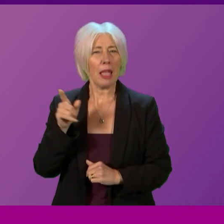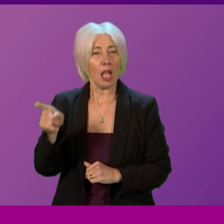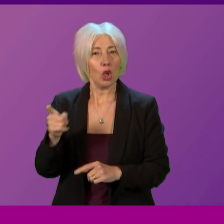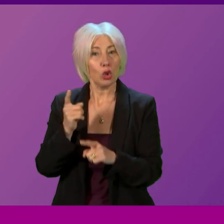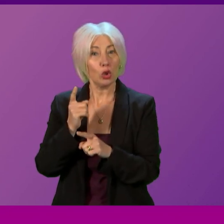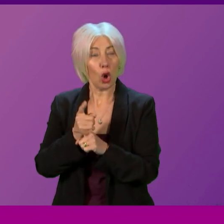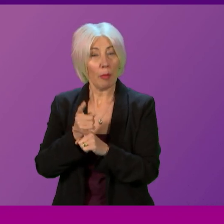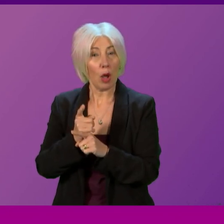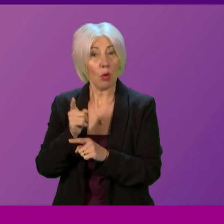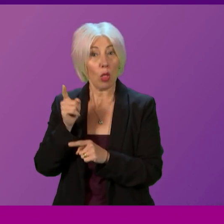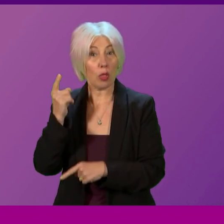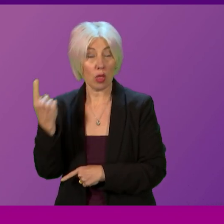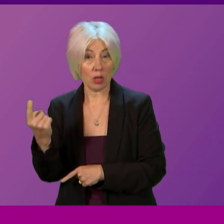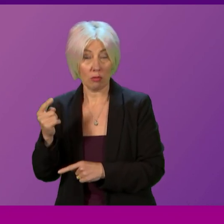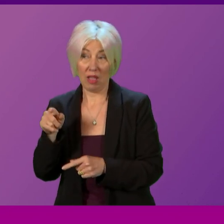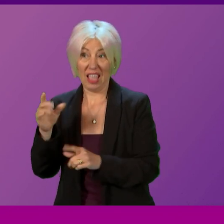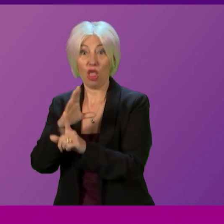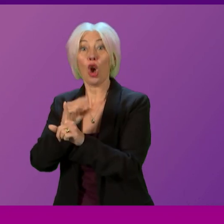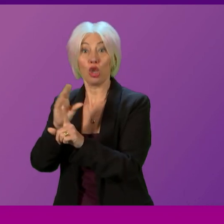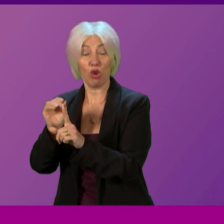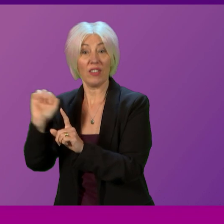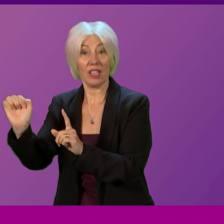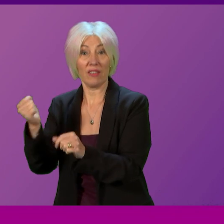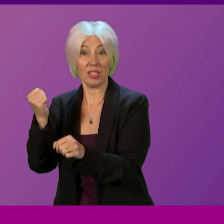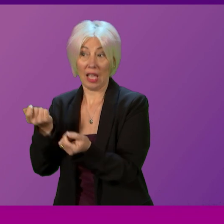already exists where the Conservatives are in government in England.